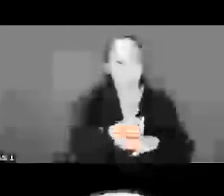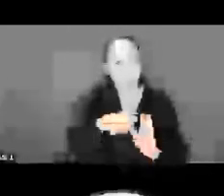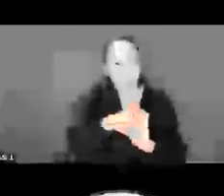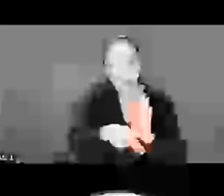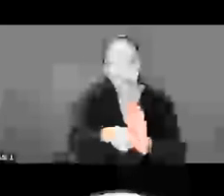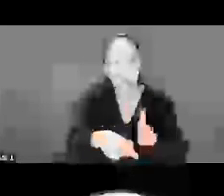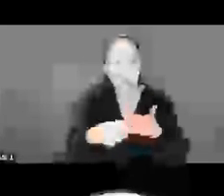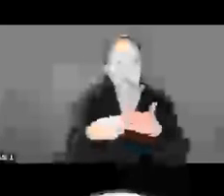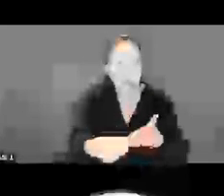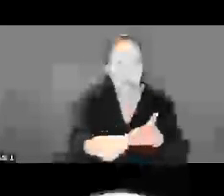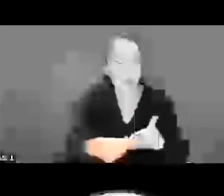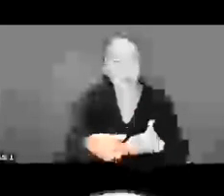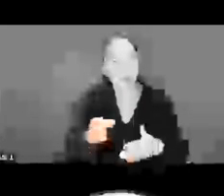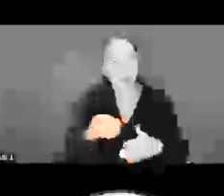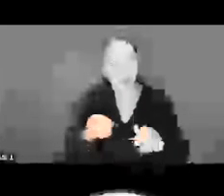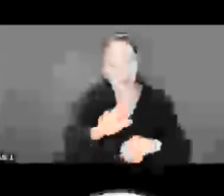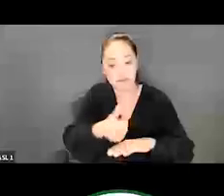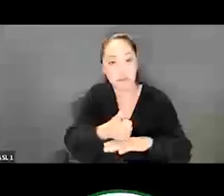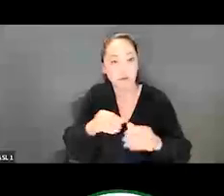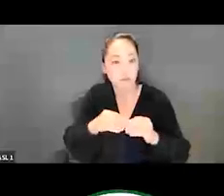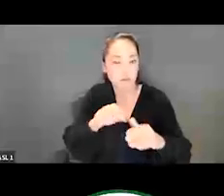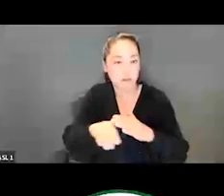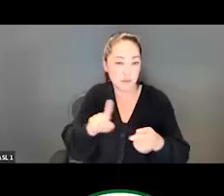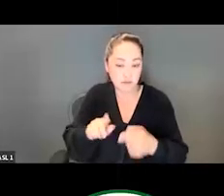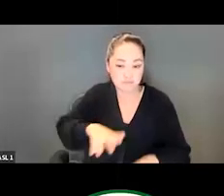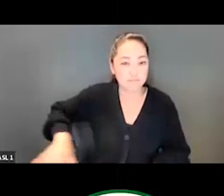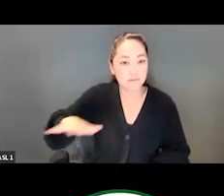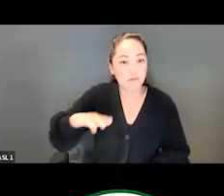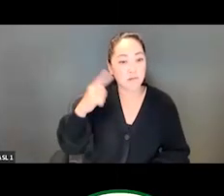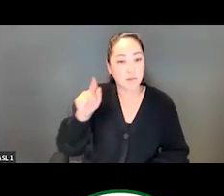accessibility in public spaces for Canadians who use wheeled mobility devices.